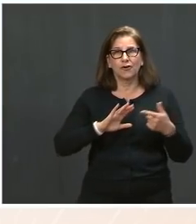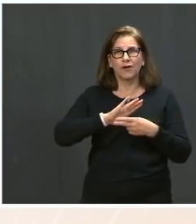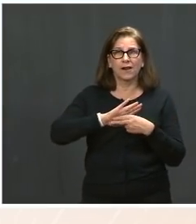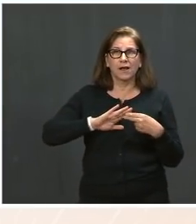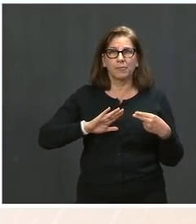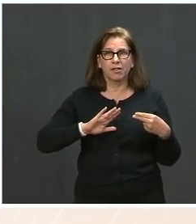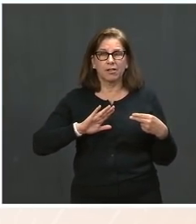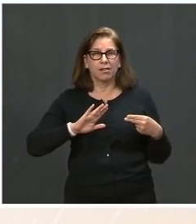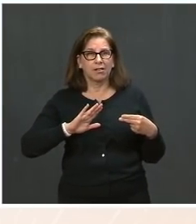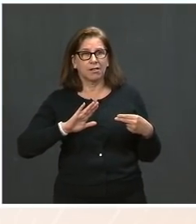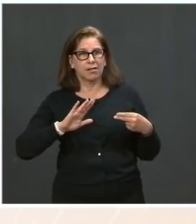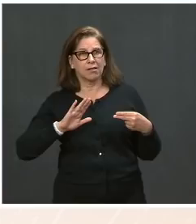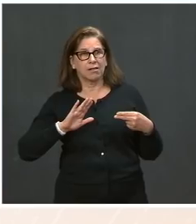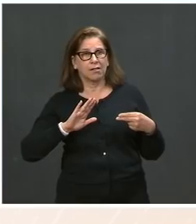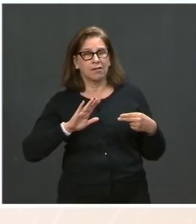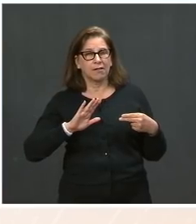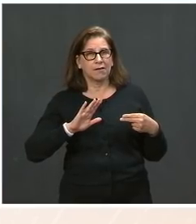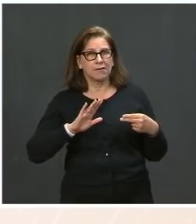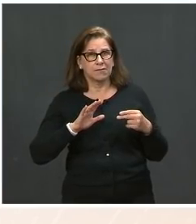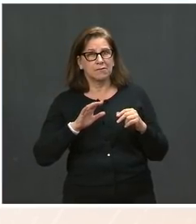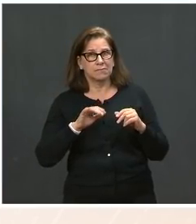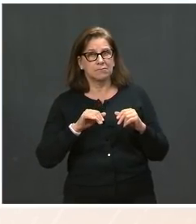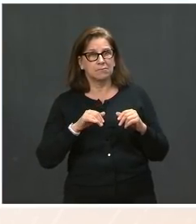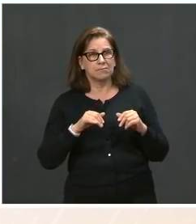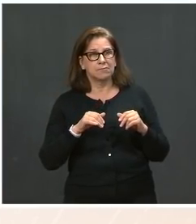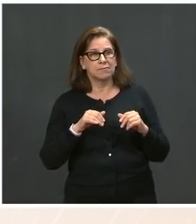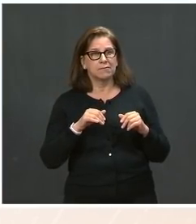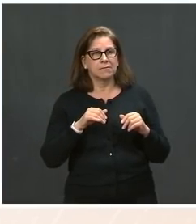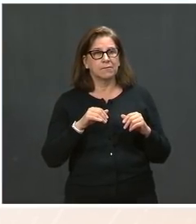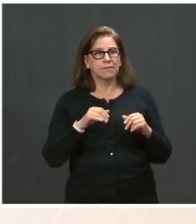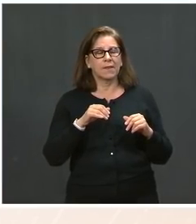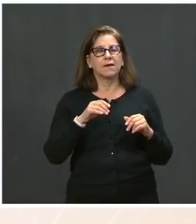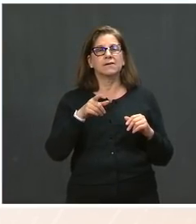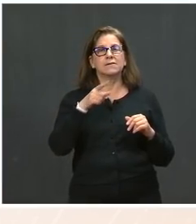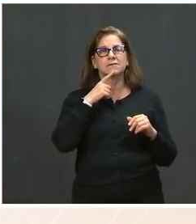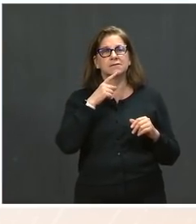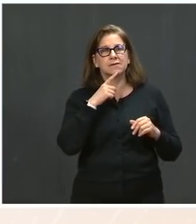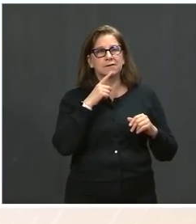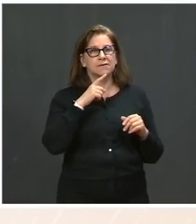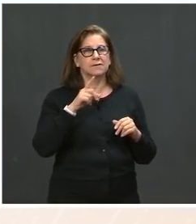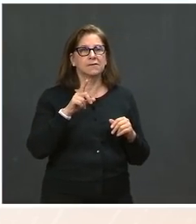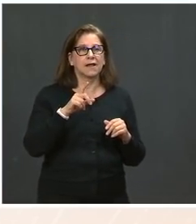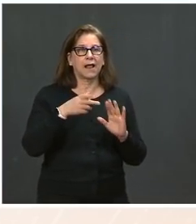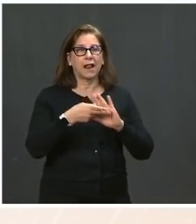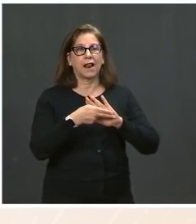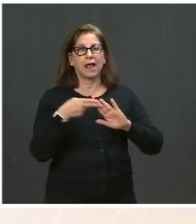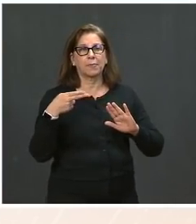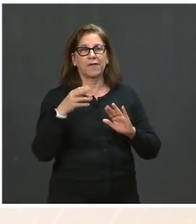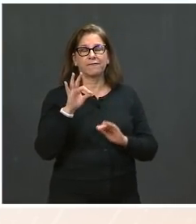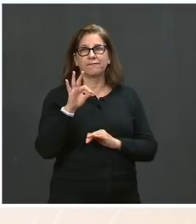at the scheduling of fentanyl analogues? Ms. Psaki: I know you asked about this, and I'm sorry we failed to get you a good answer on it.